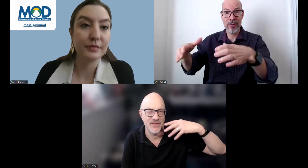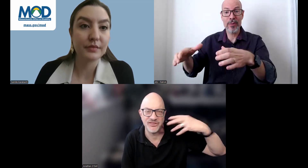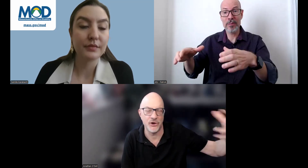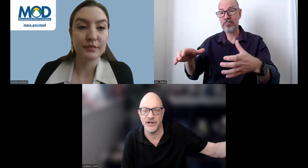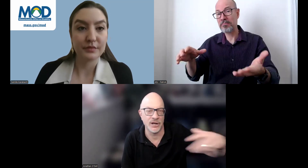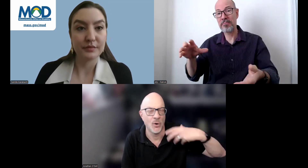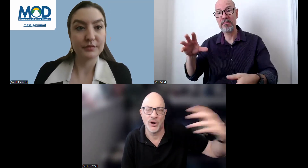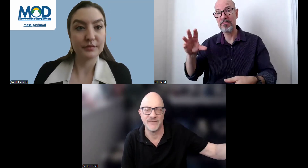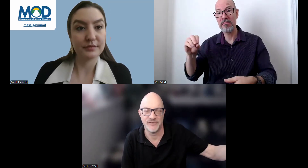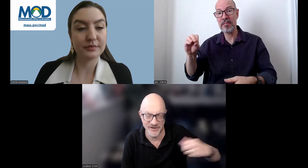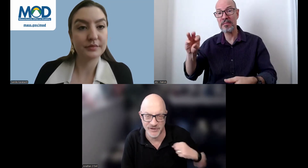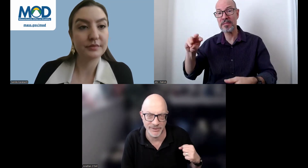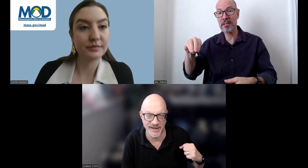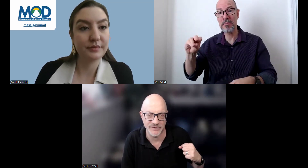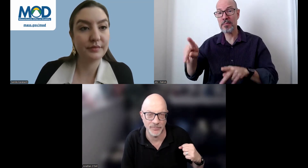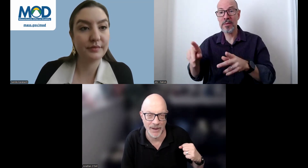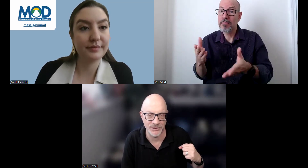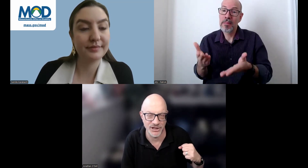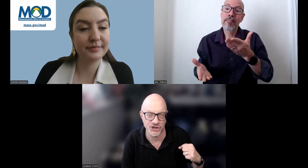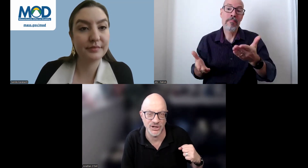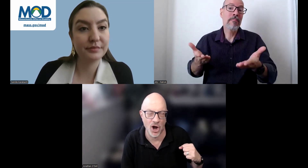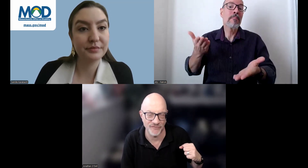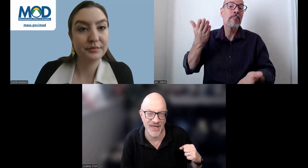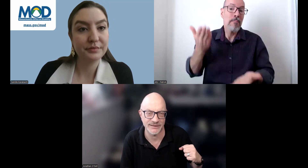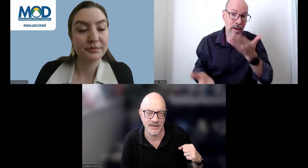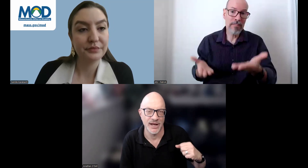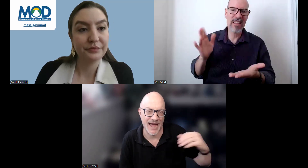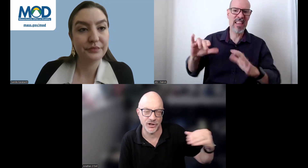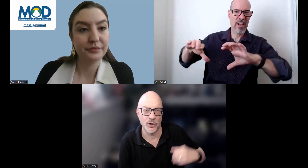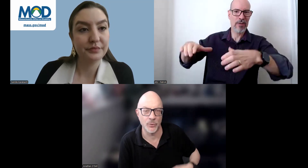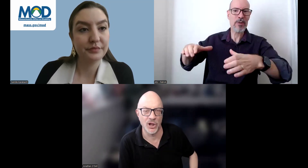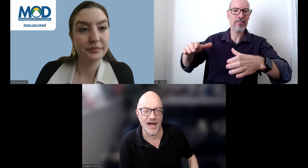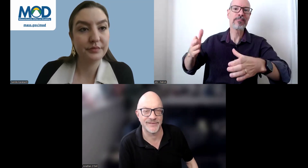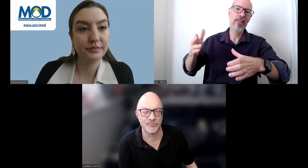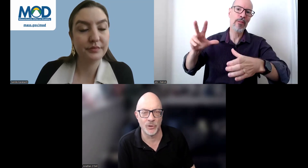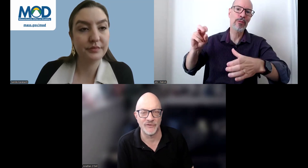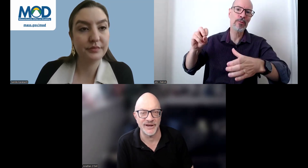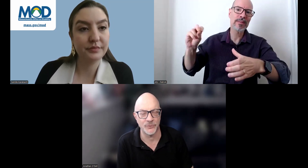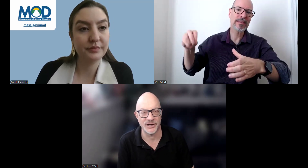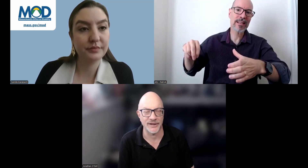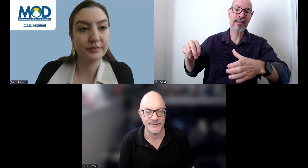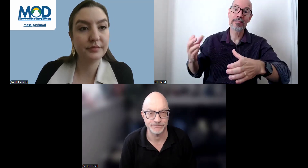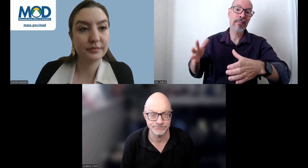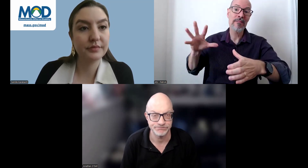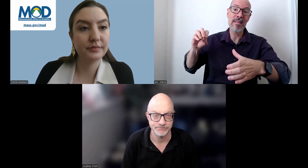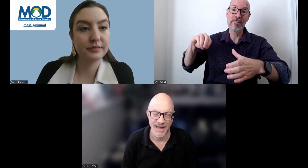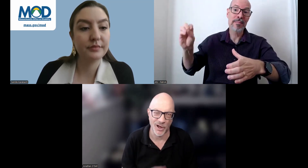hearing loss is so high at that point, that 30 or even 50% of the population of that category will have some form of a hearing